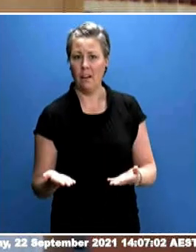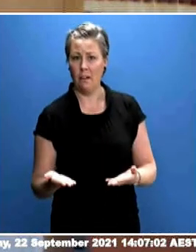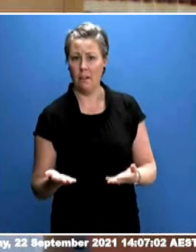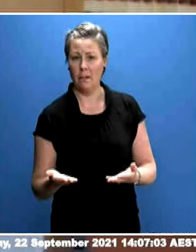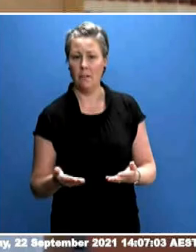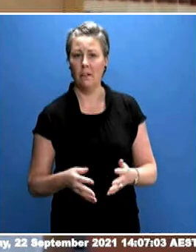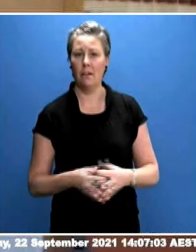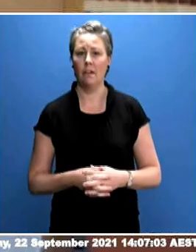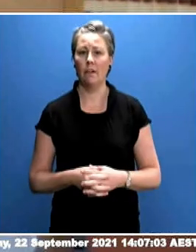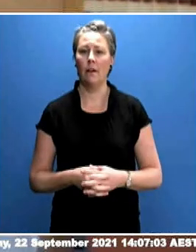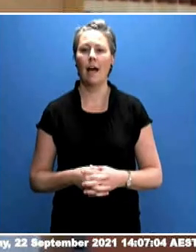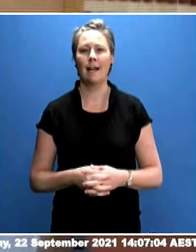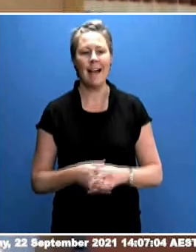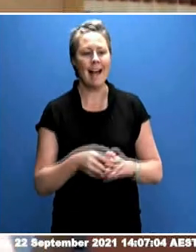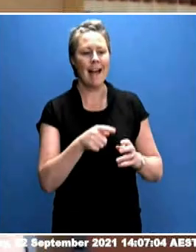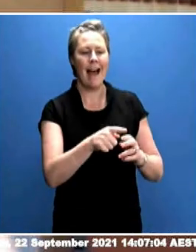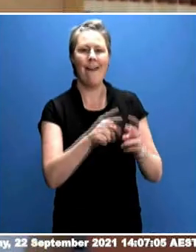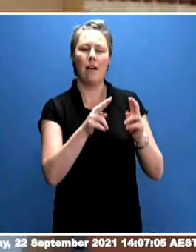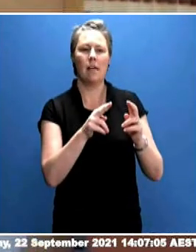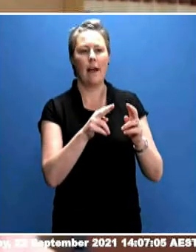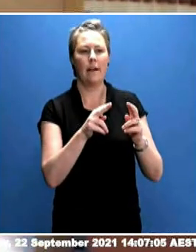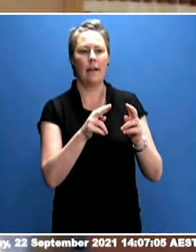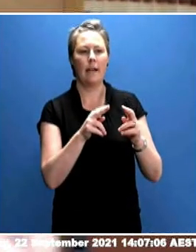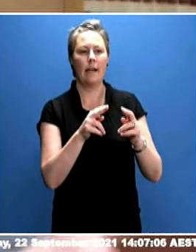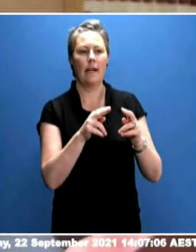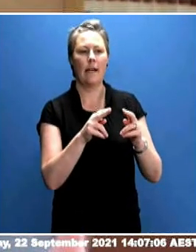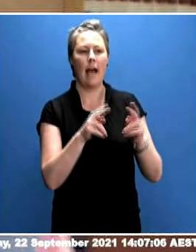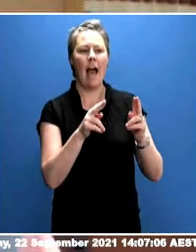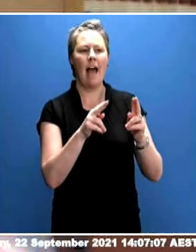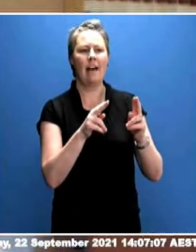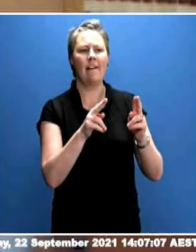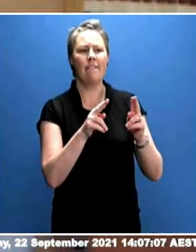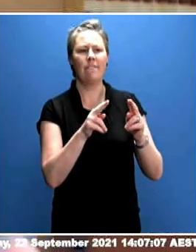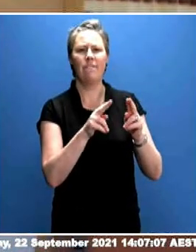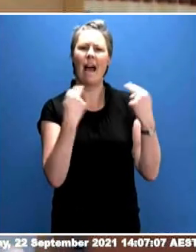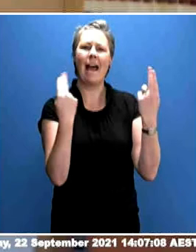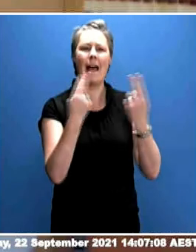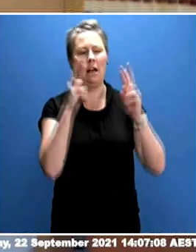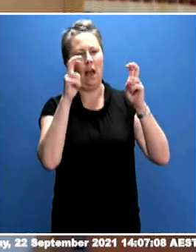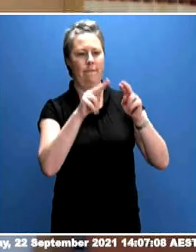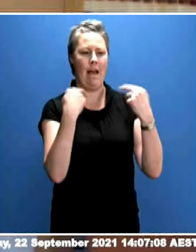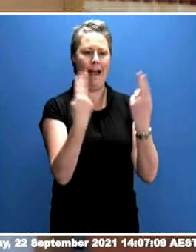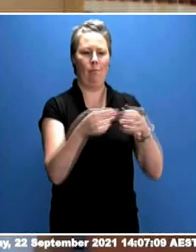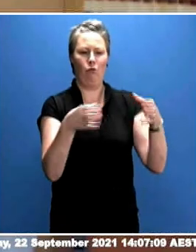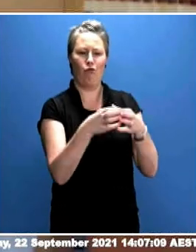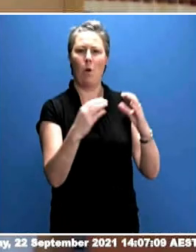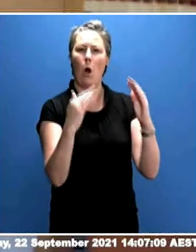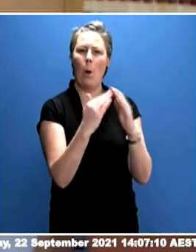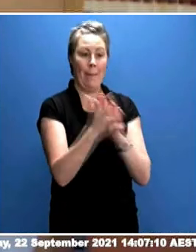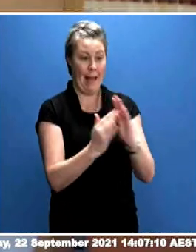These are family group homes, so they aren't Centres or hostels in that sense. They are houses where we have four children.